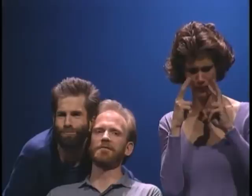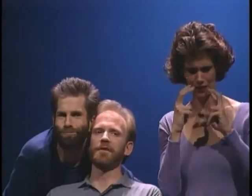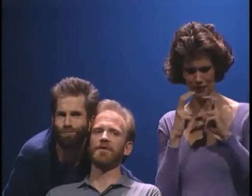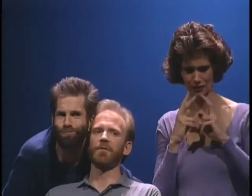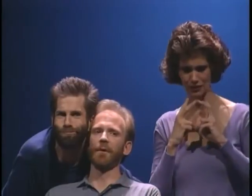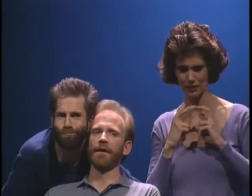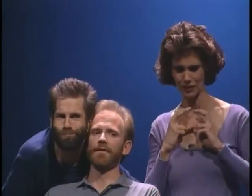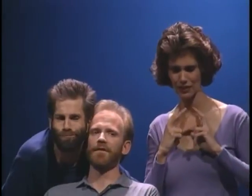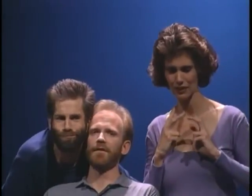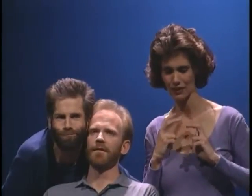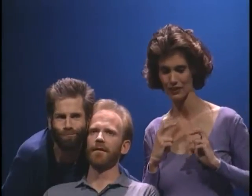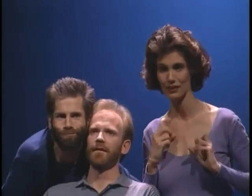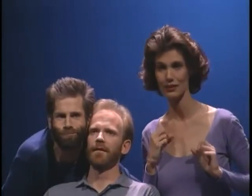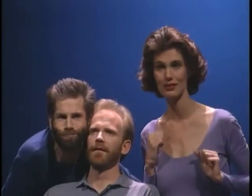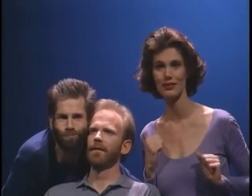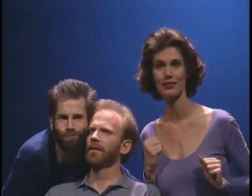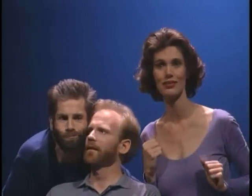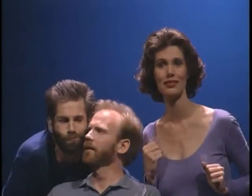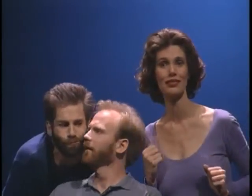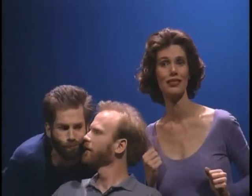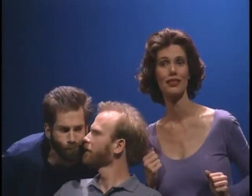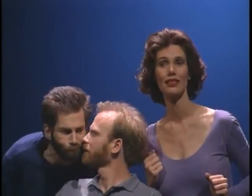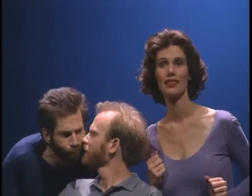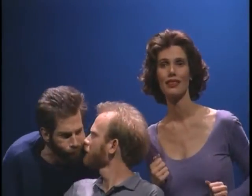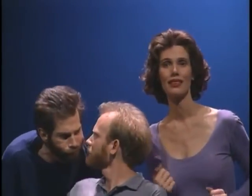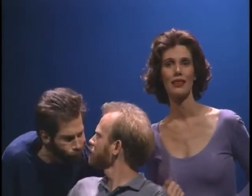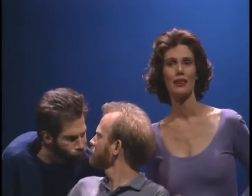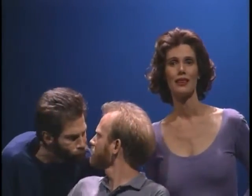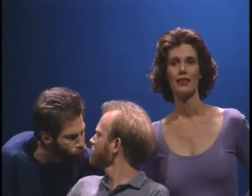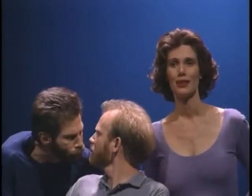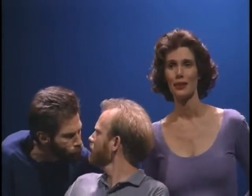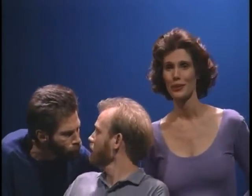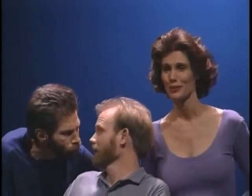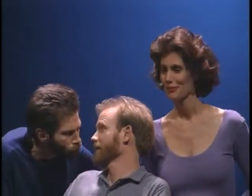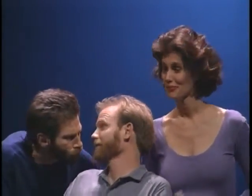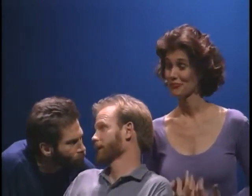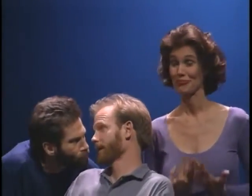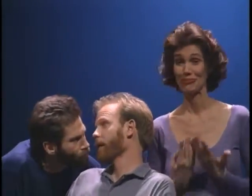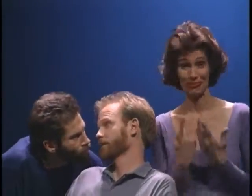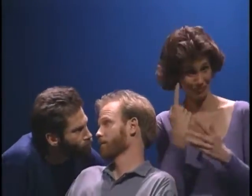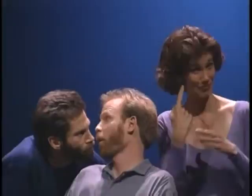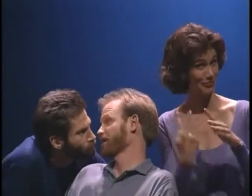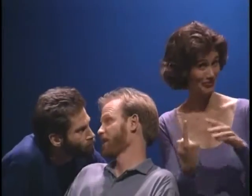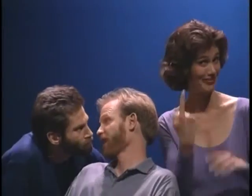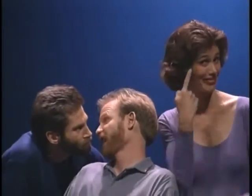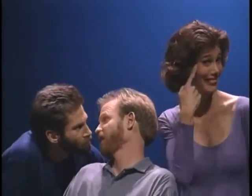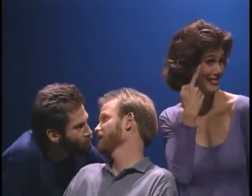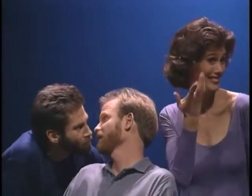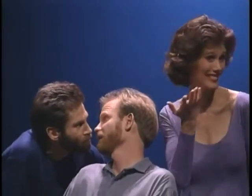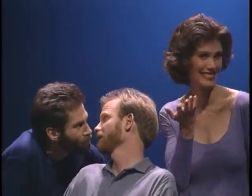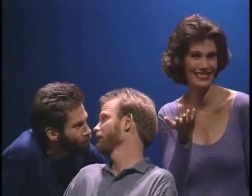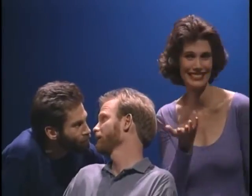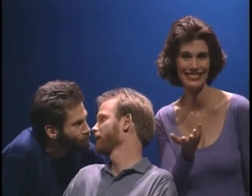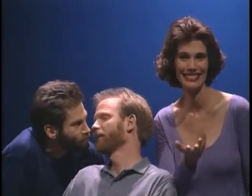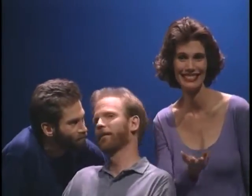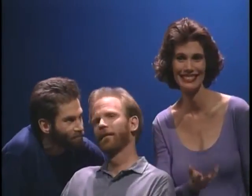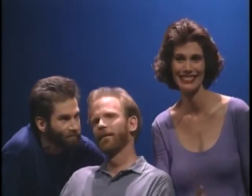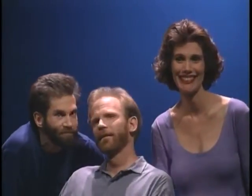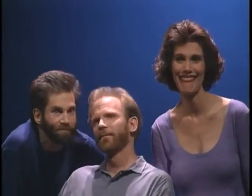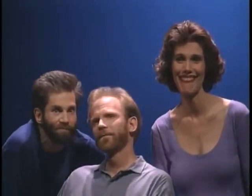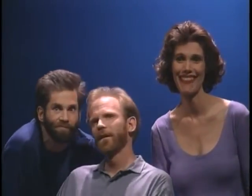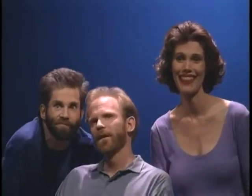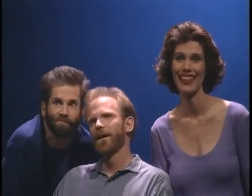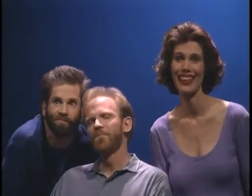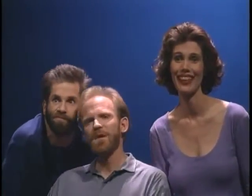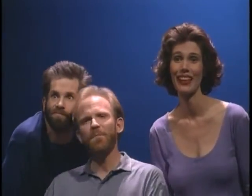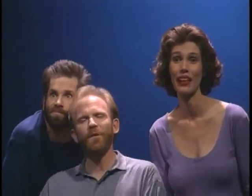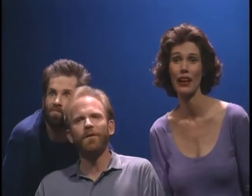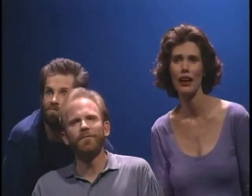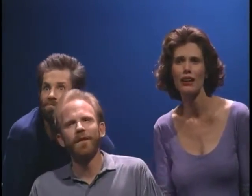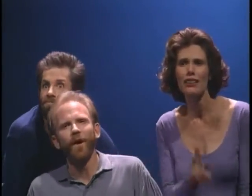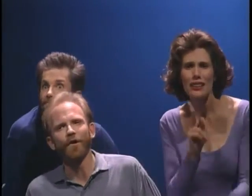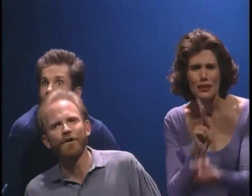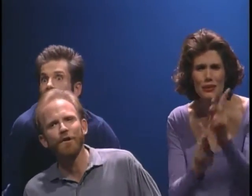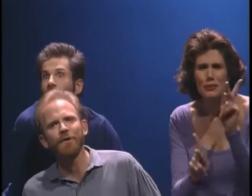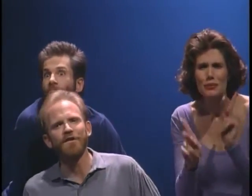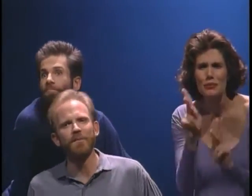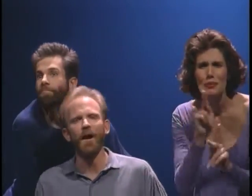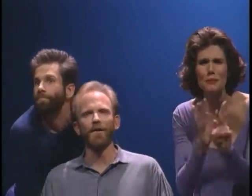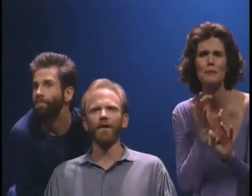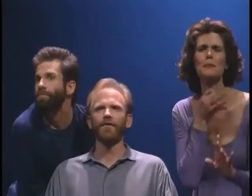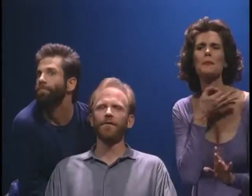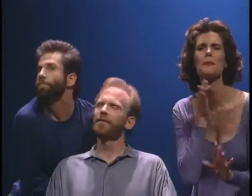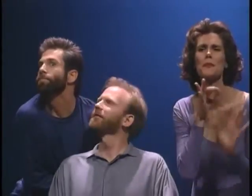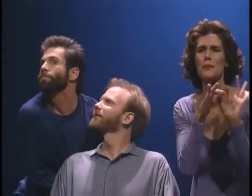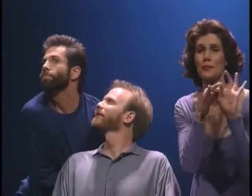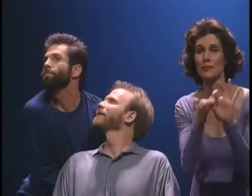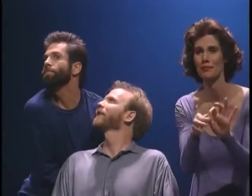experience it definitely causes one to think people are curious about us they